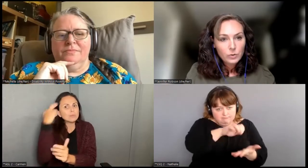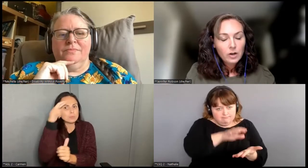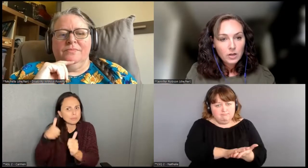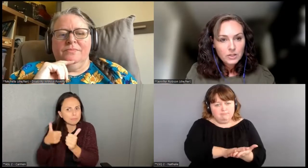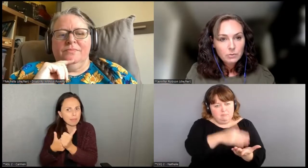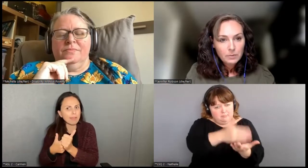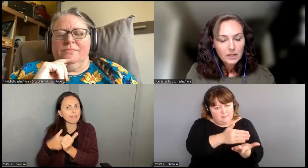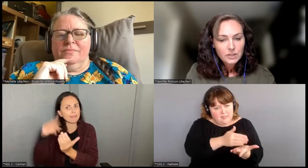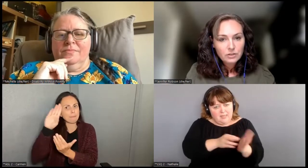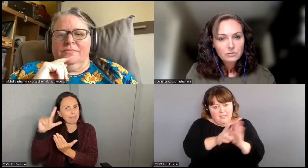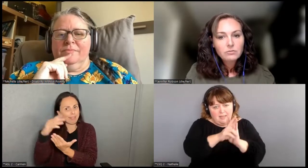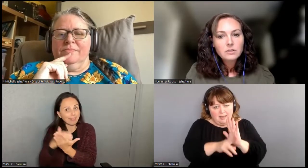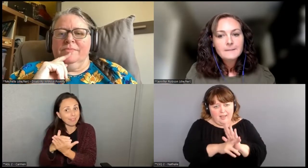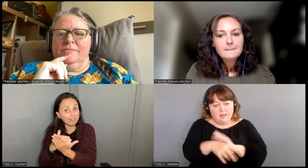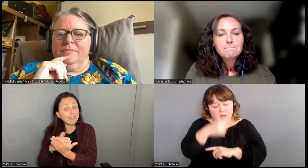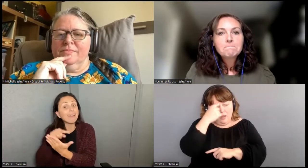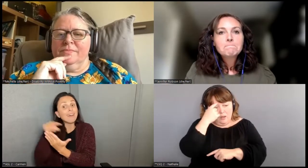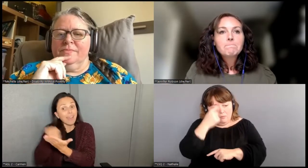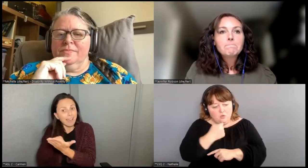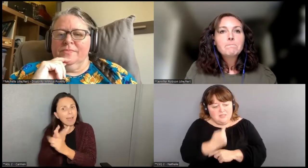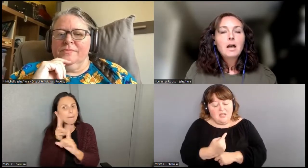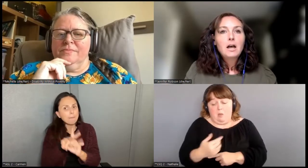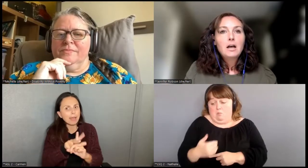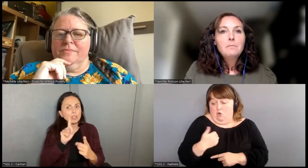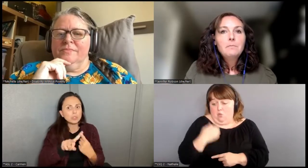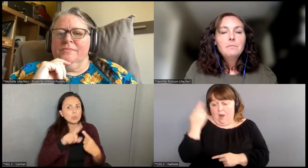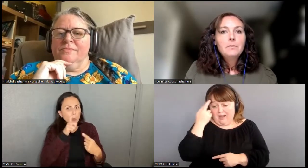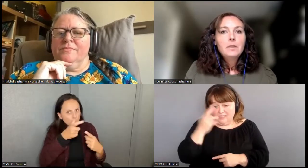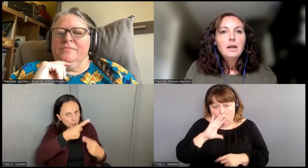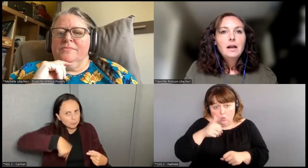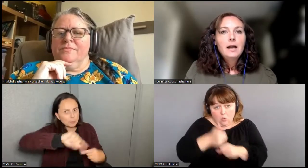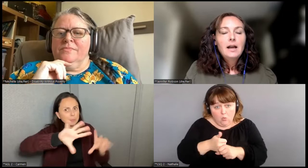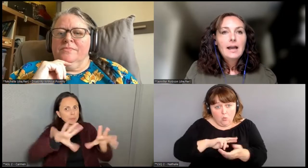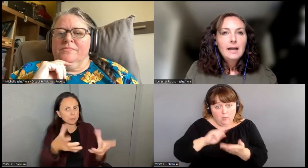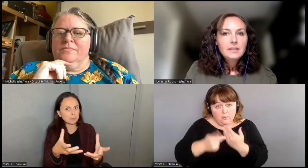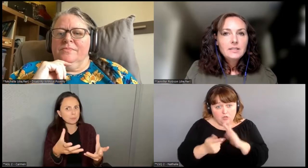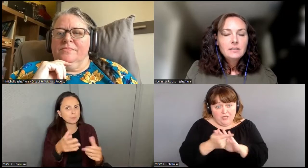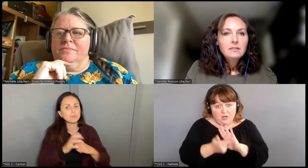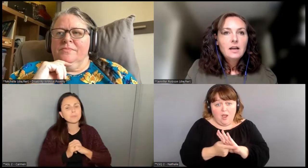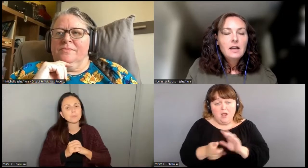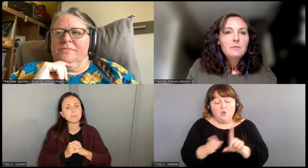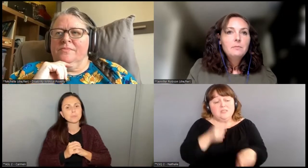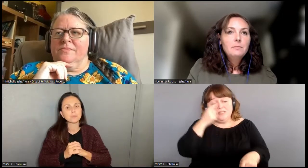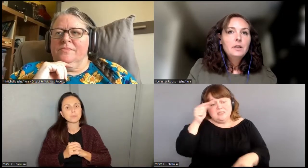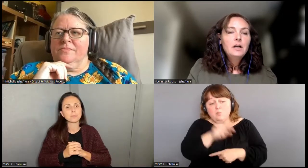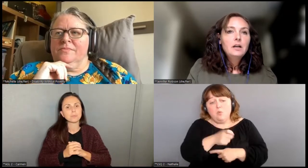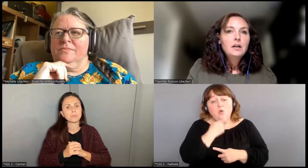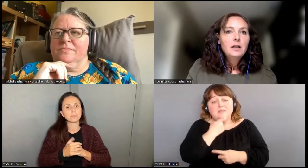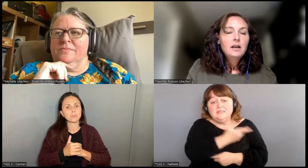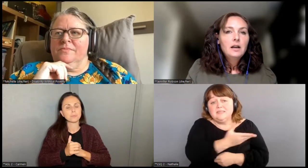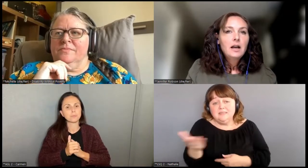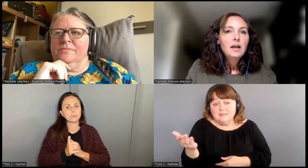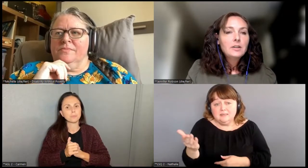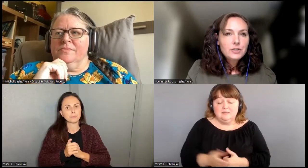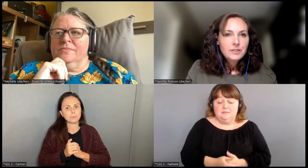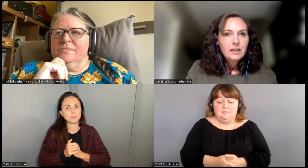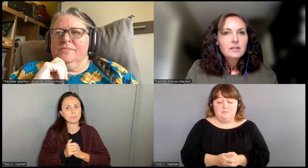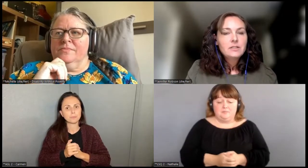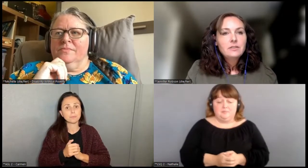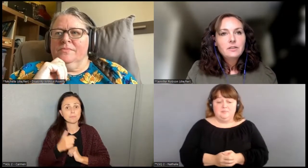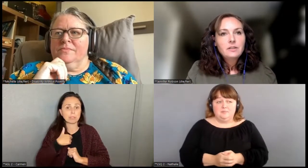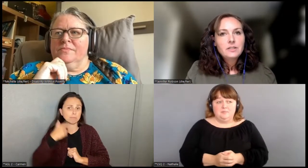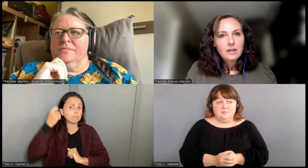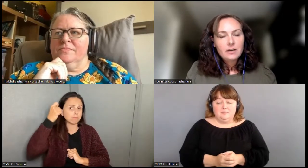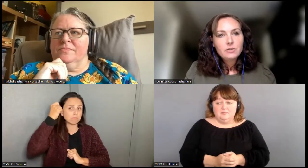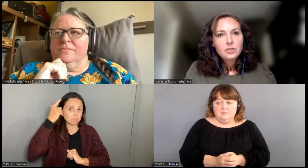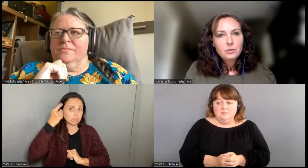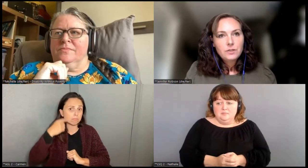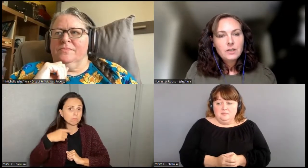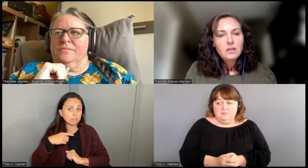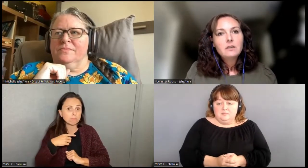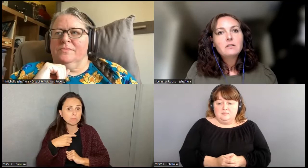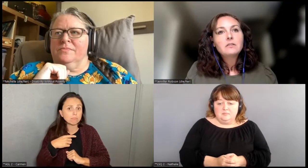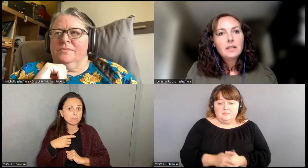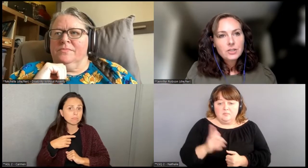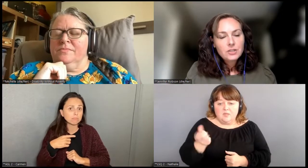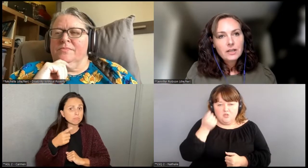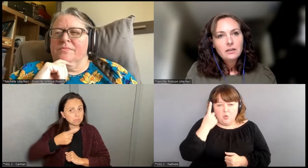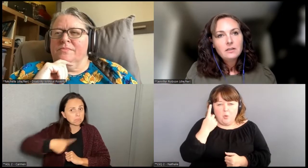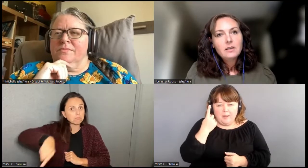IT OUGHT TO APPLY TO. AND I UNDERSTAND THE DESIRE TO SEE LEGISLATED